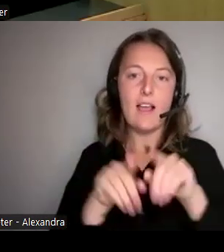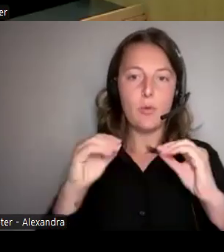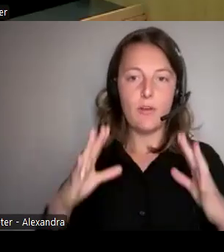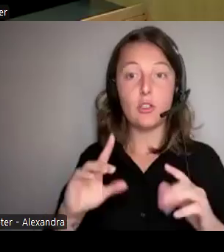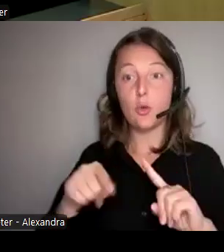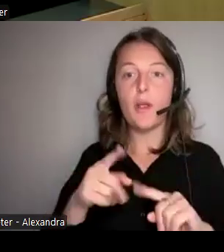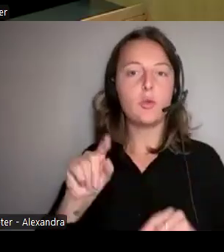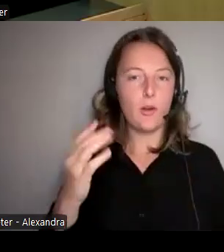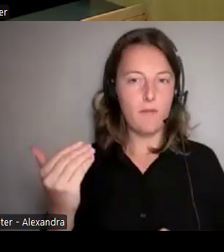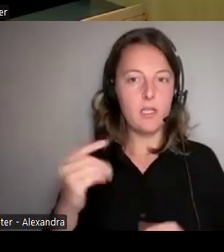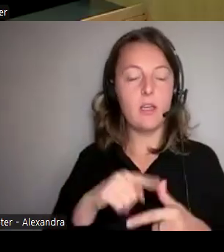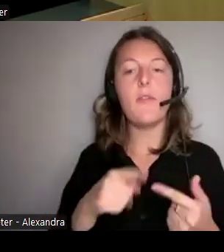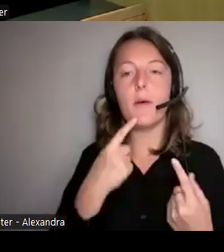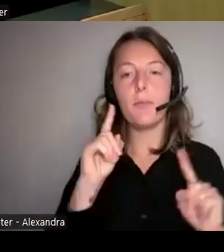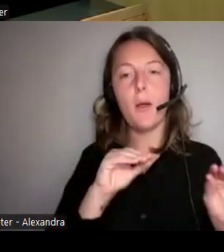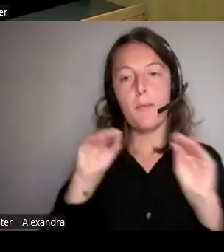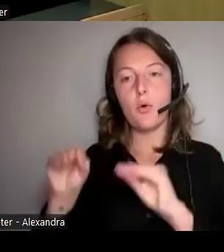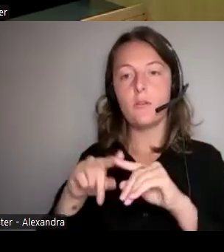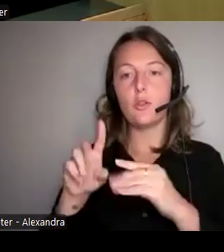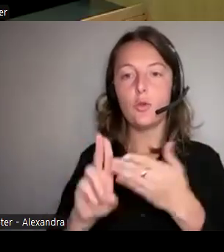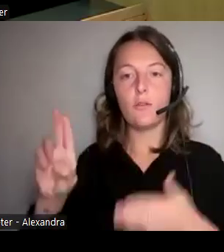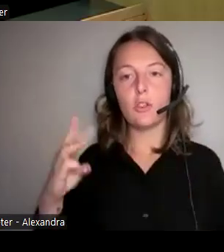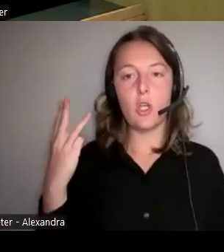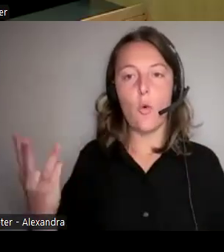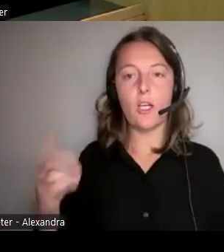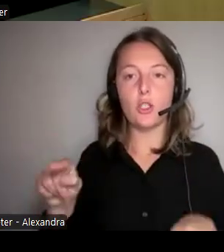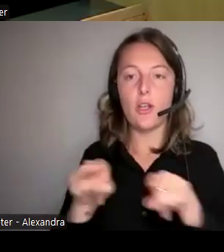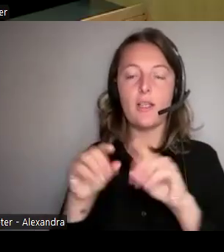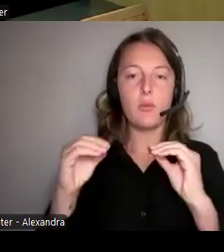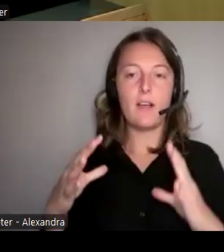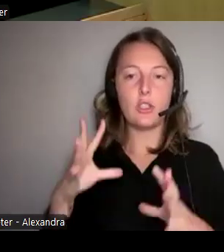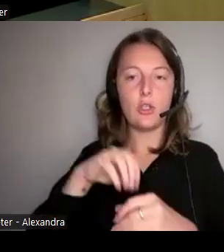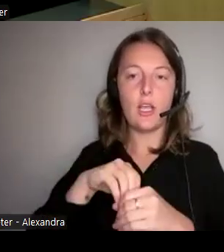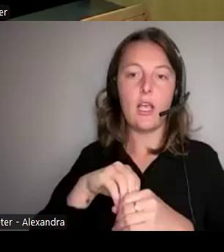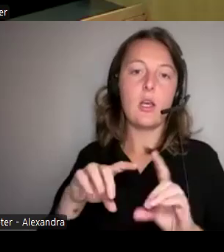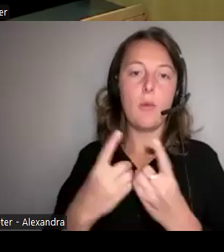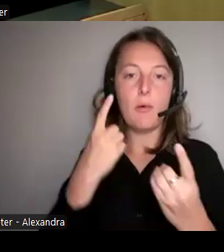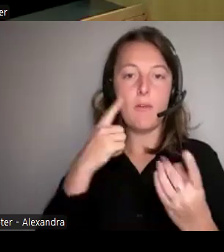uh to the University of Washington as a professor in the department of psych psychiatry.